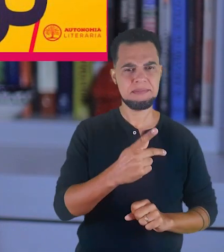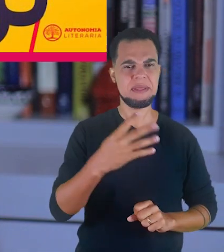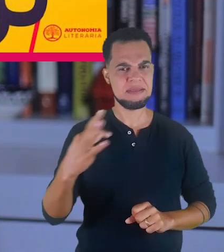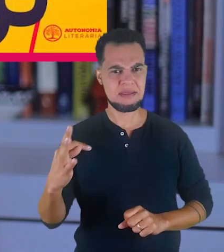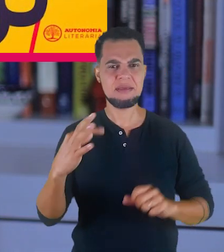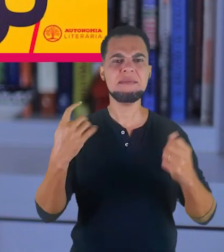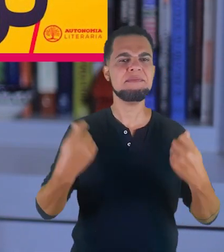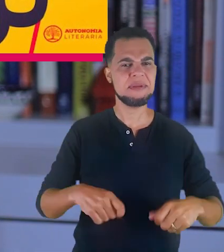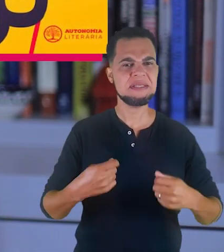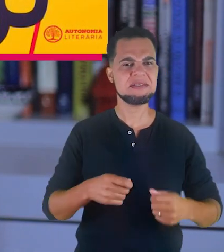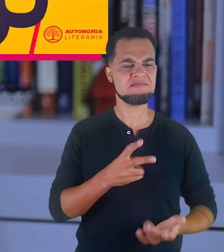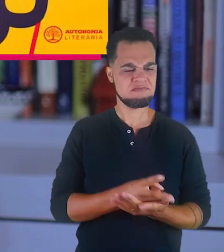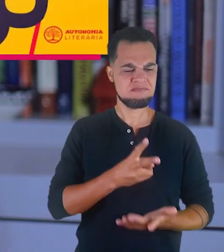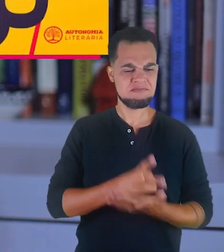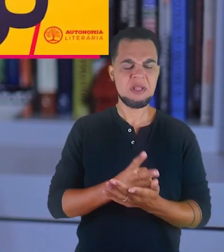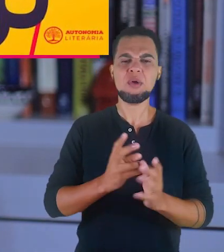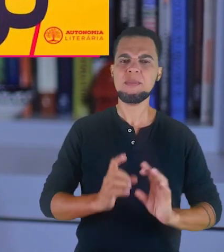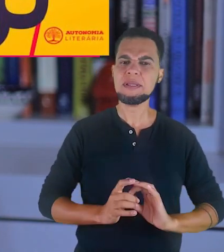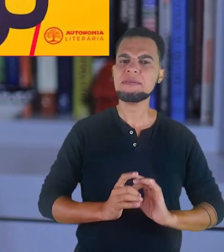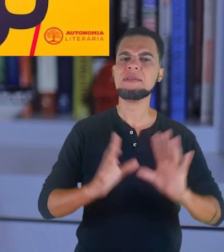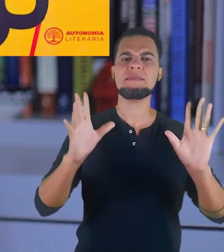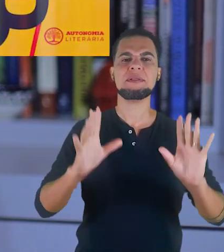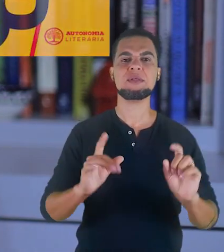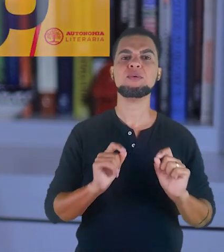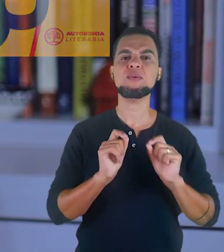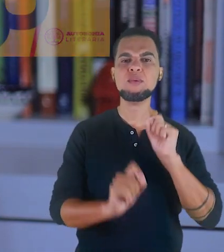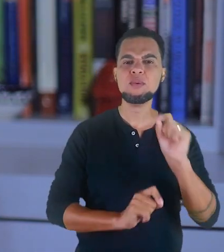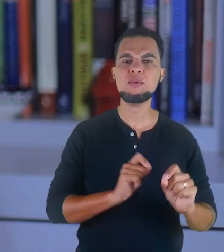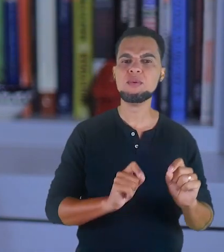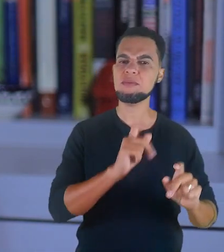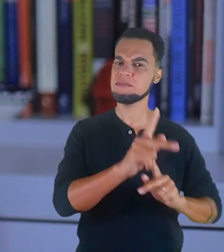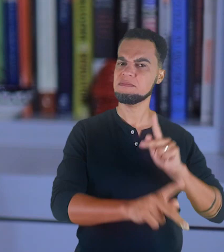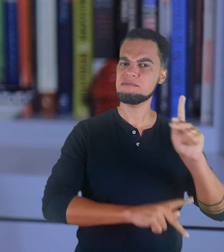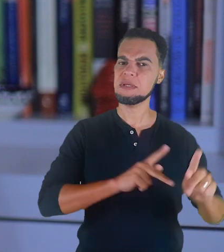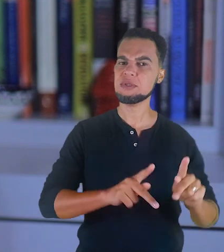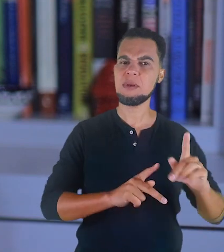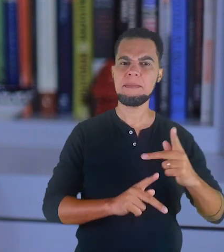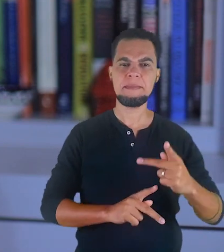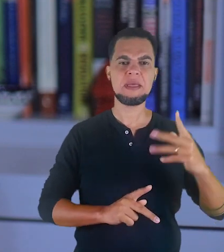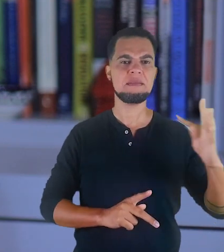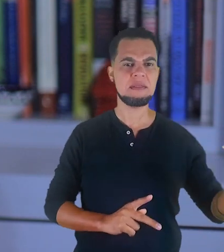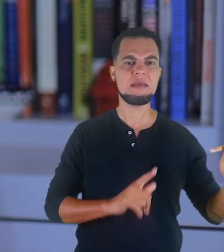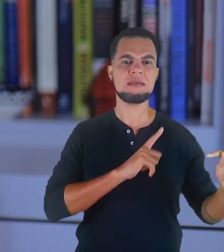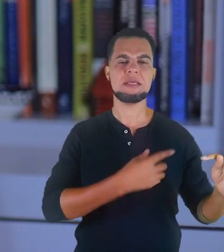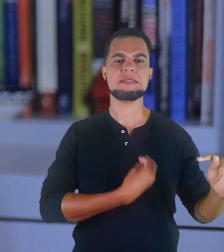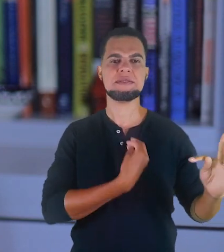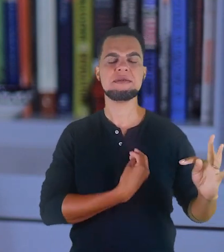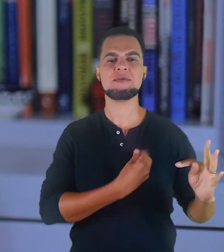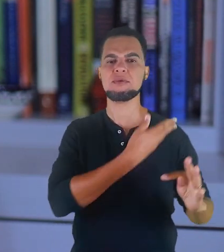So the PT has to maintain a certain level of independence from the PT allies who are holding positions,